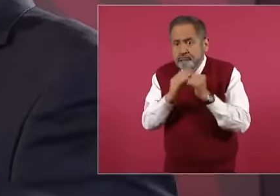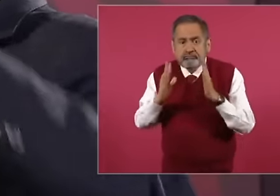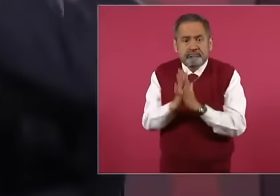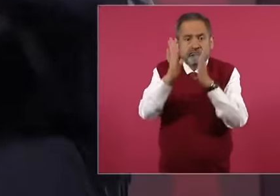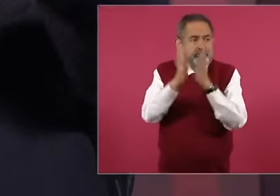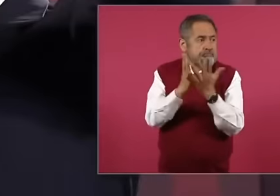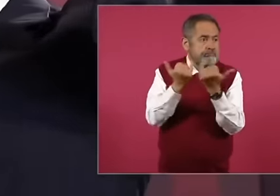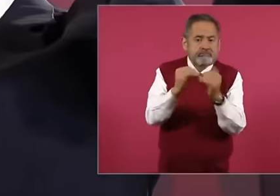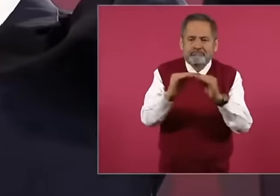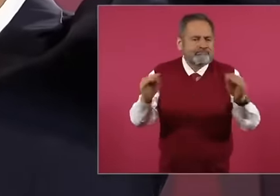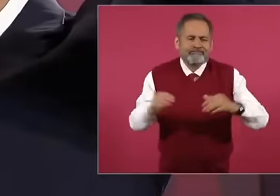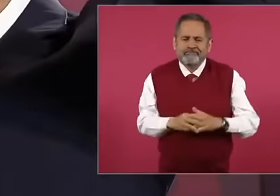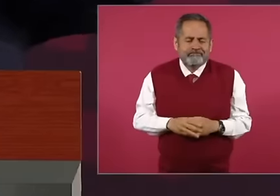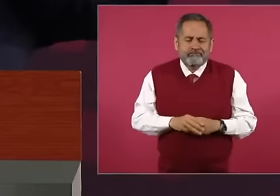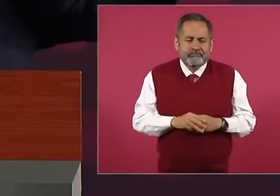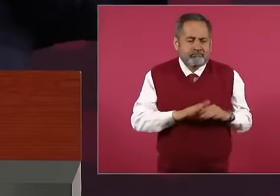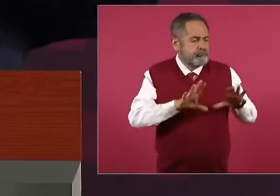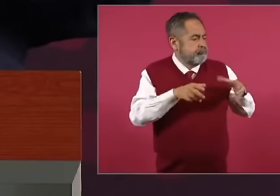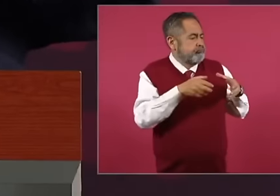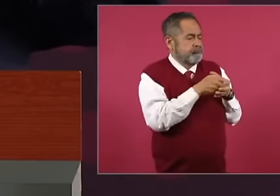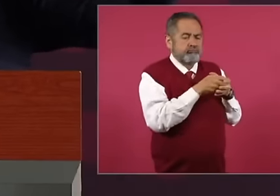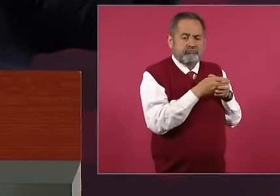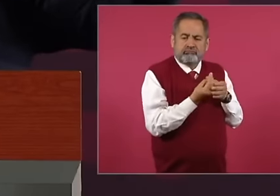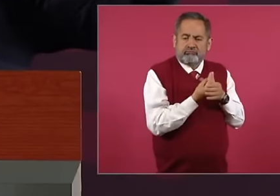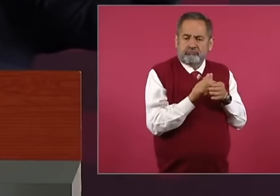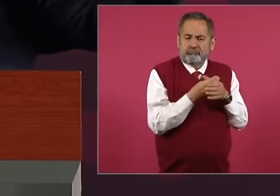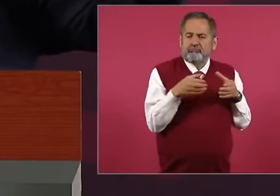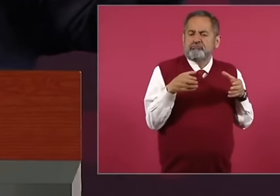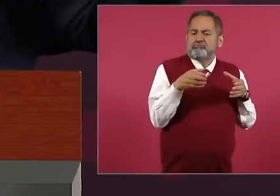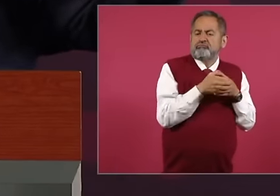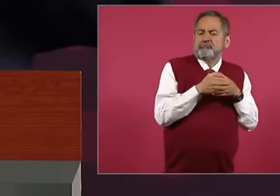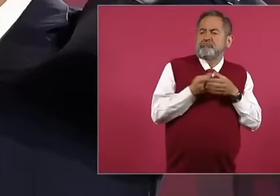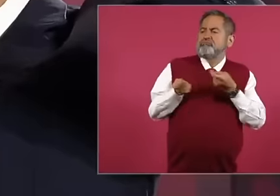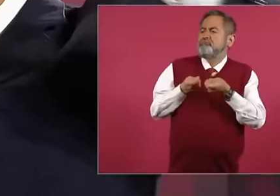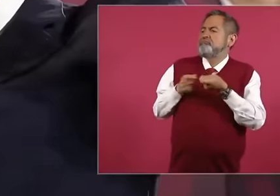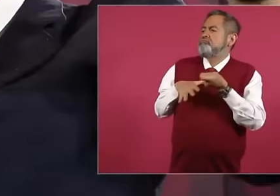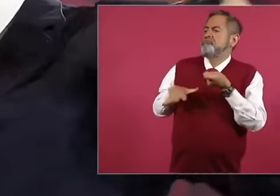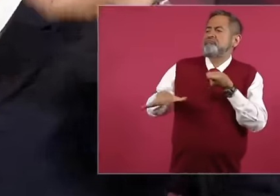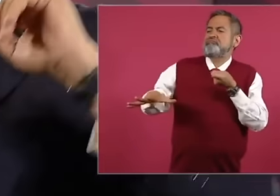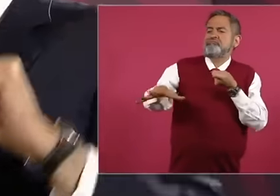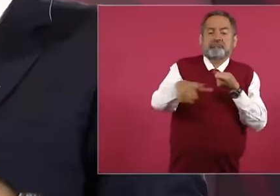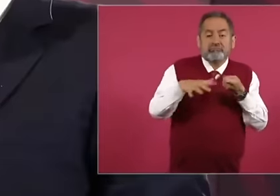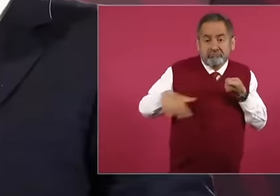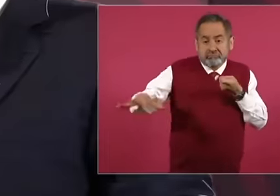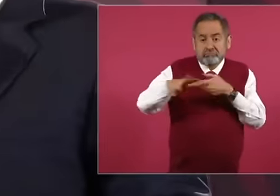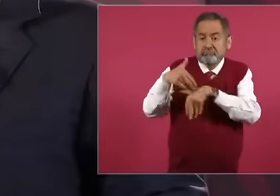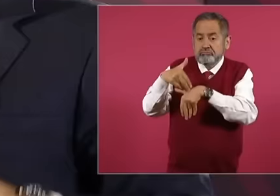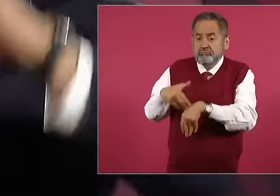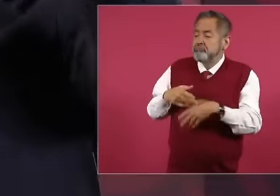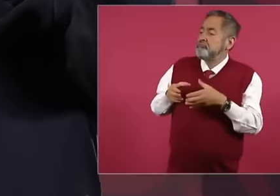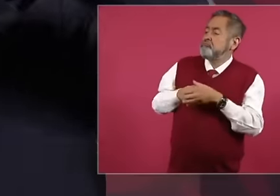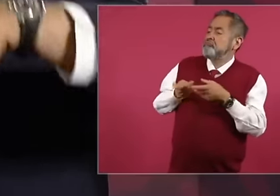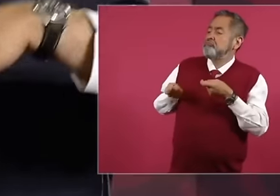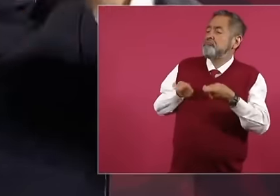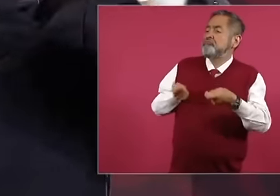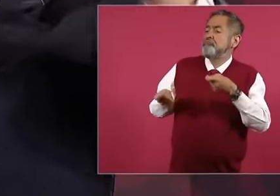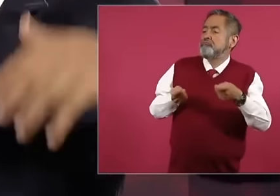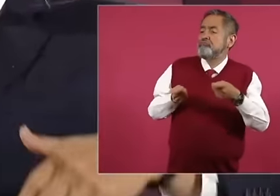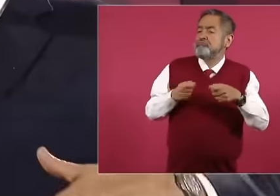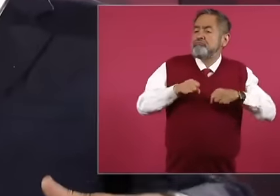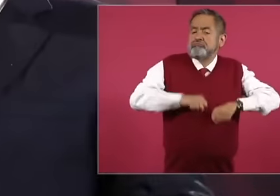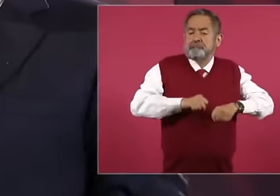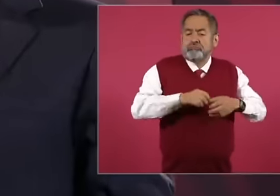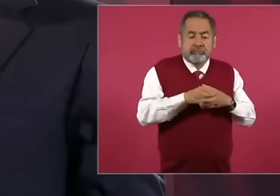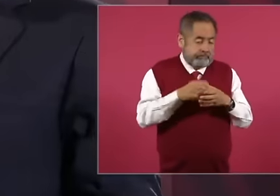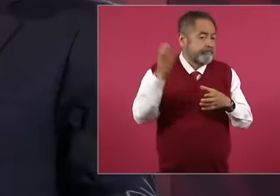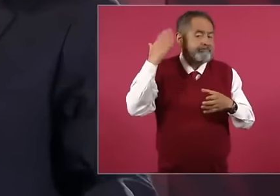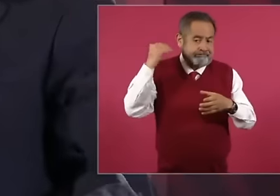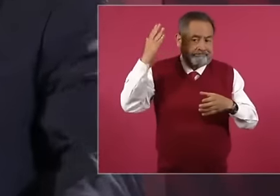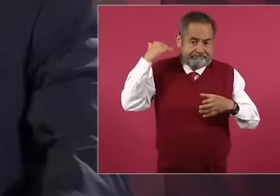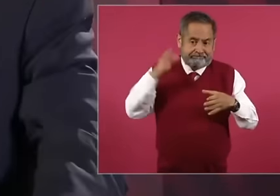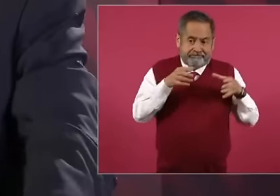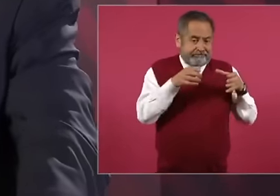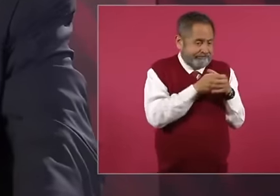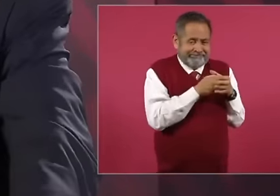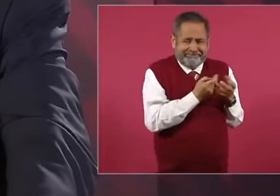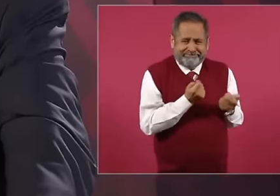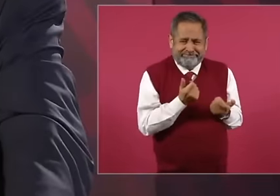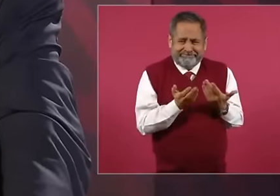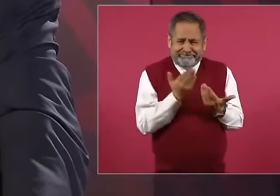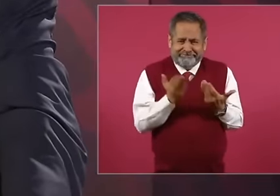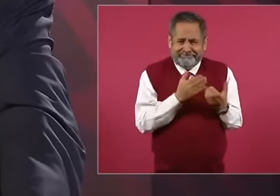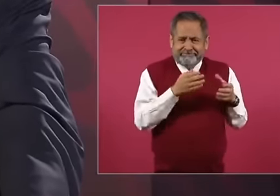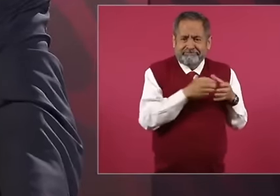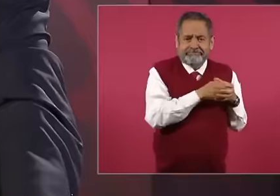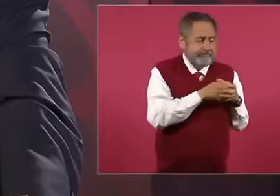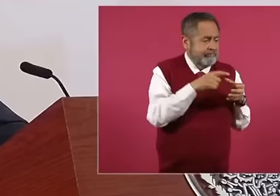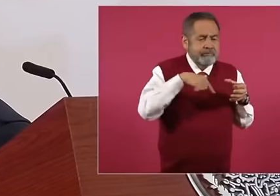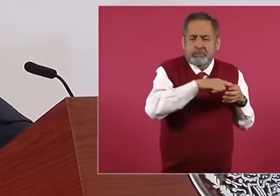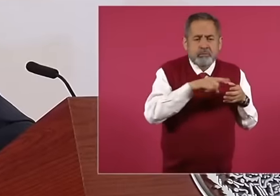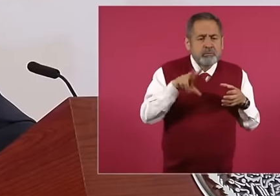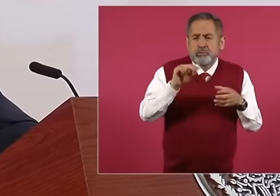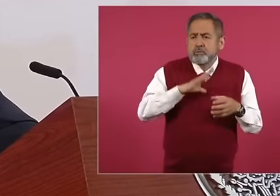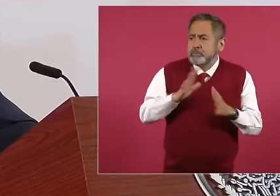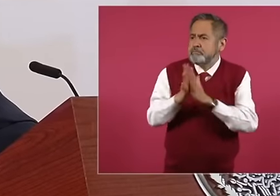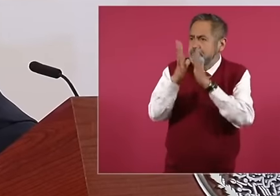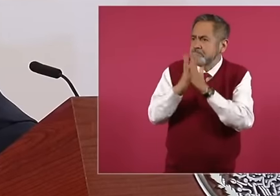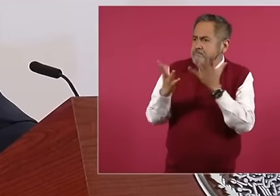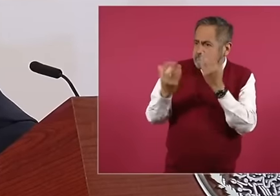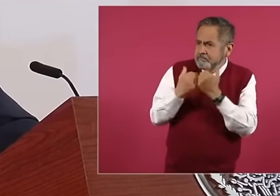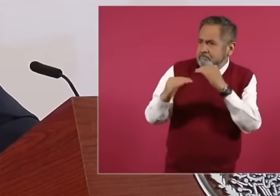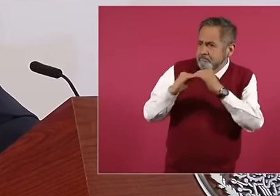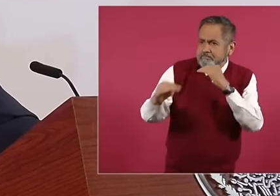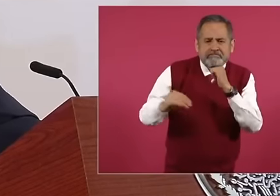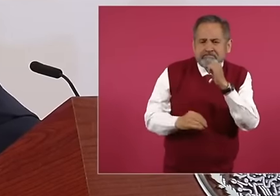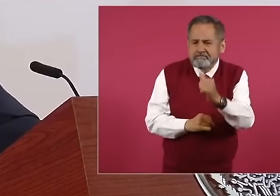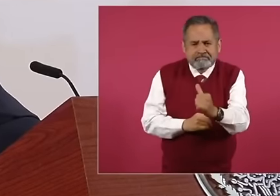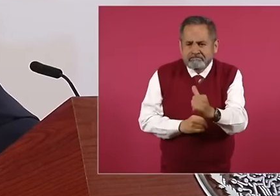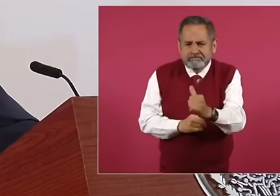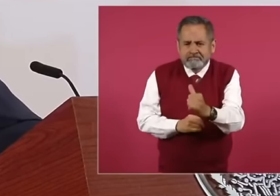oligarchy that dominated that maintained an undemocratic regime or it was an oligarchy with